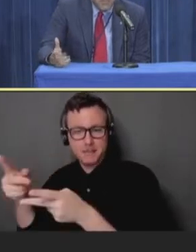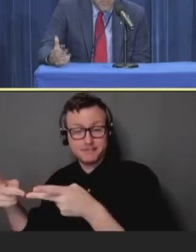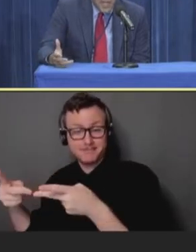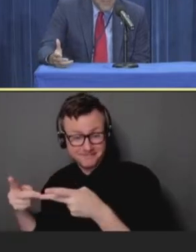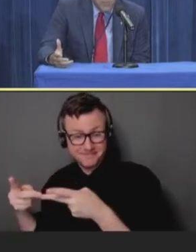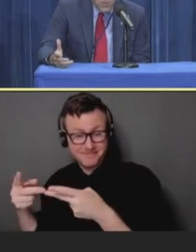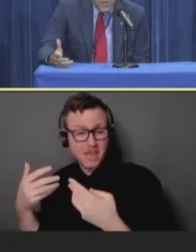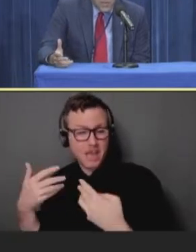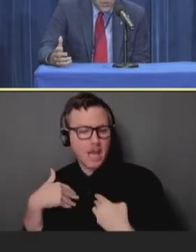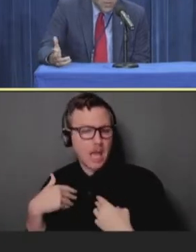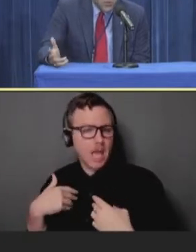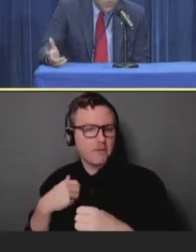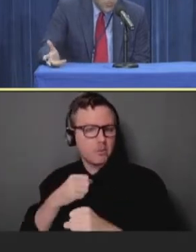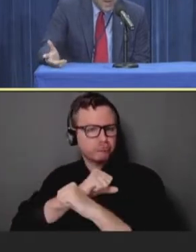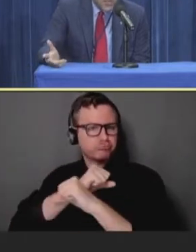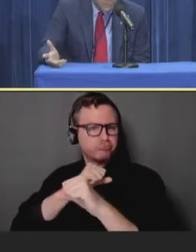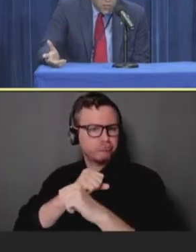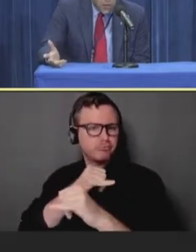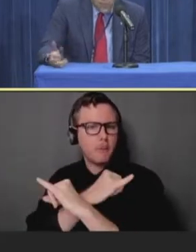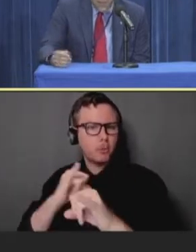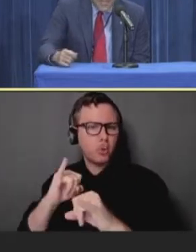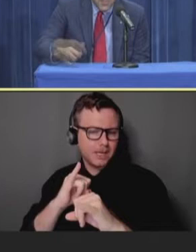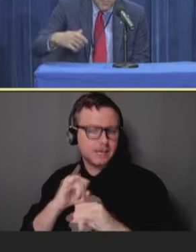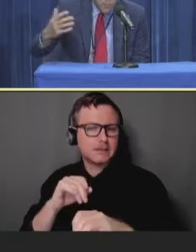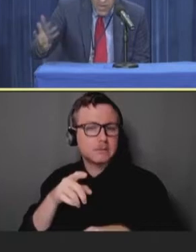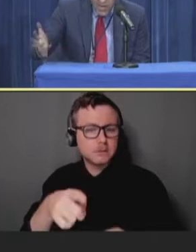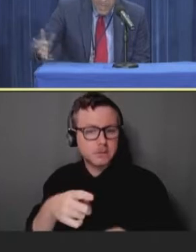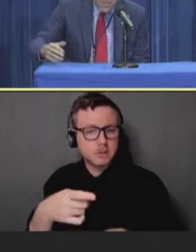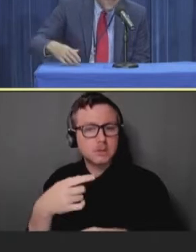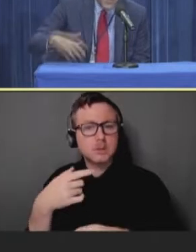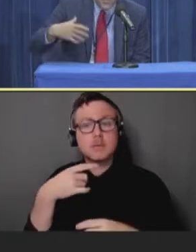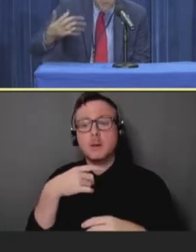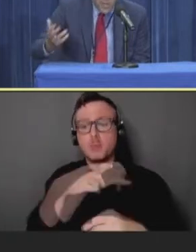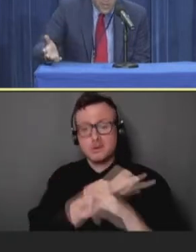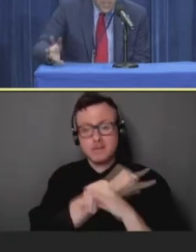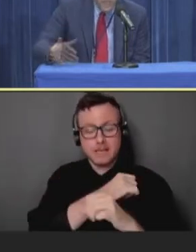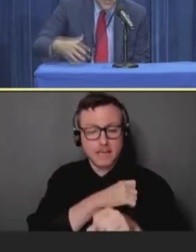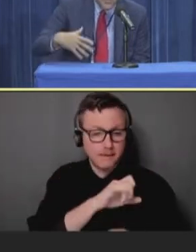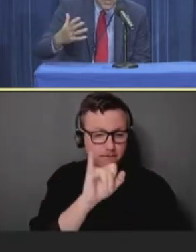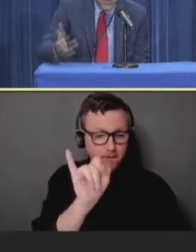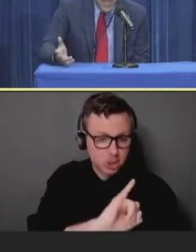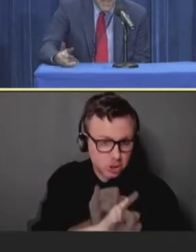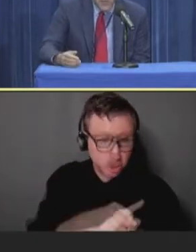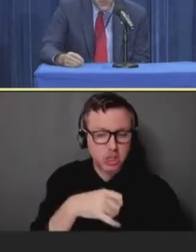protective immunity that's going to do what you want it to do and whether that's protected against infection, protects against transmission, what have you.